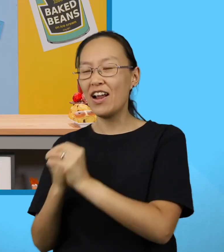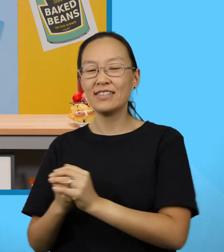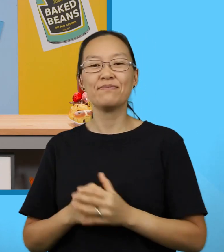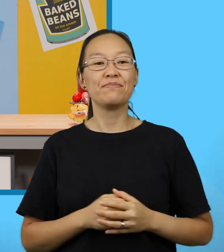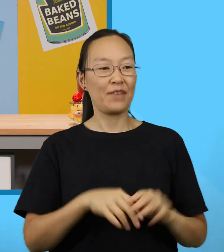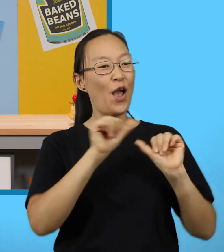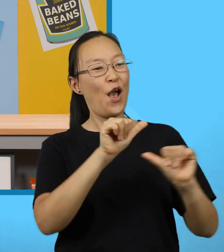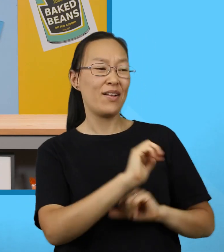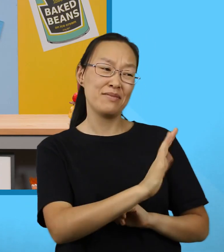We'll see you next time.